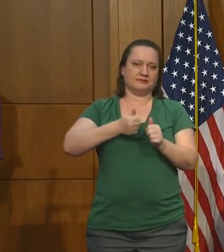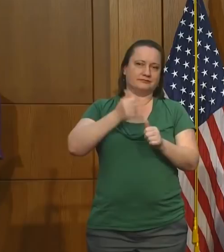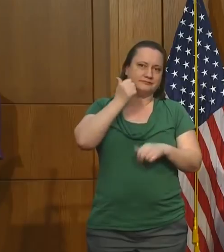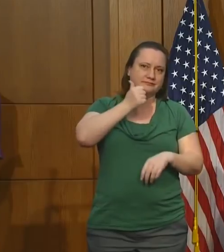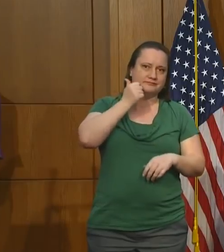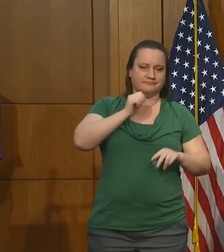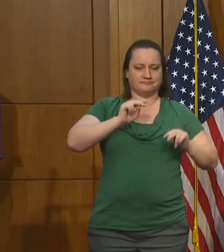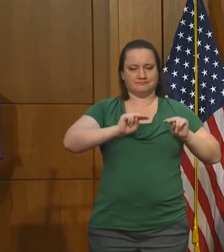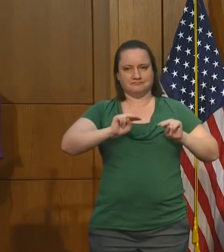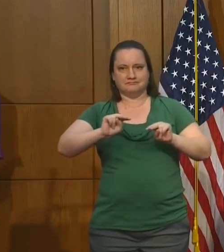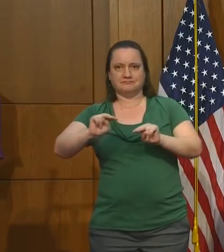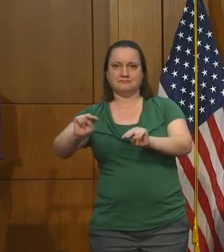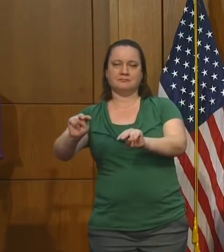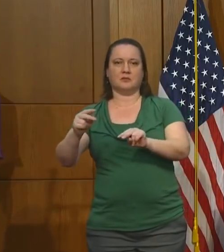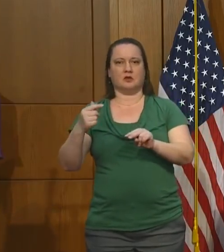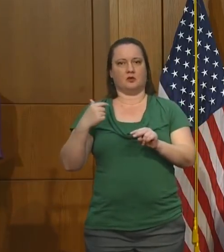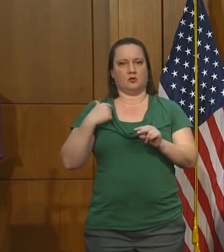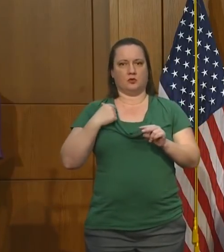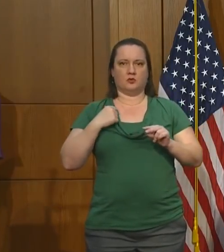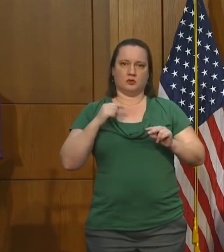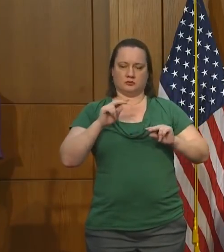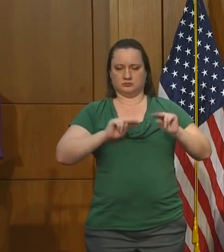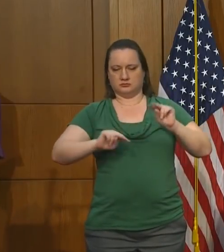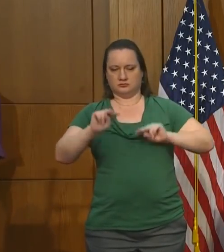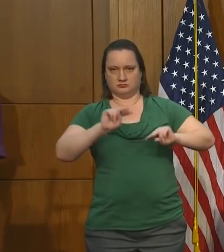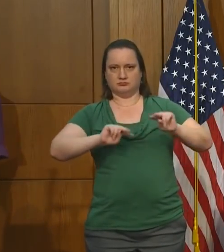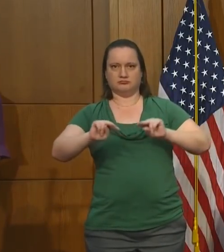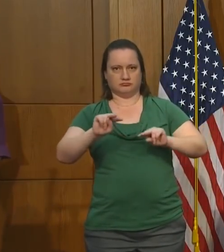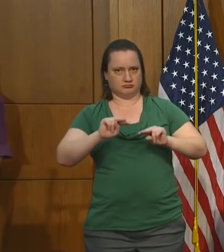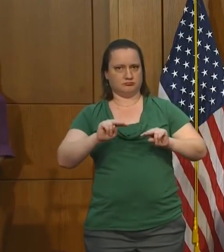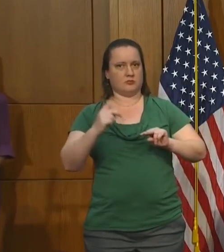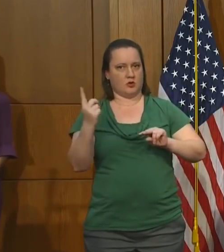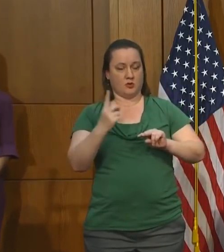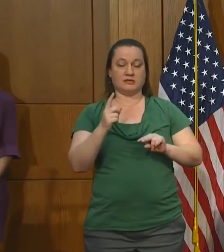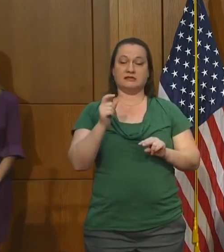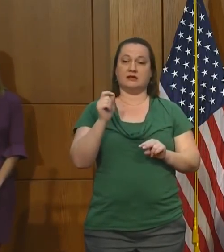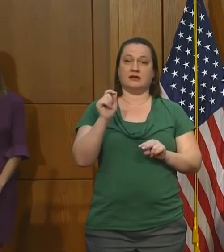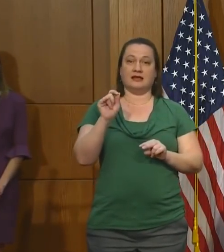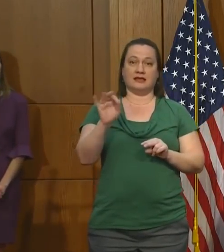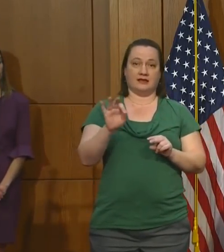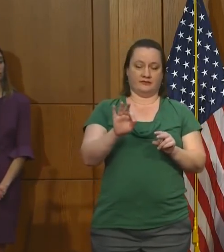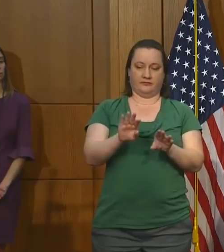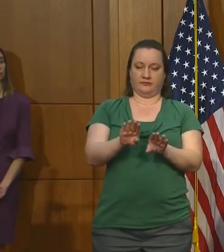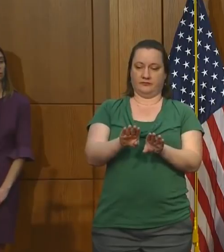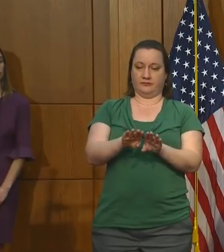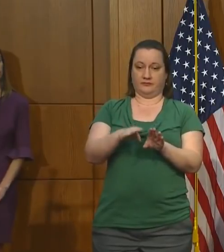PROCESS- IT LITERALLY CHANGES THE DATA CHANGES BY THE HOUR BY THE DAY SOMETIME IN. AND WE ARE